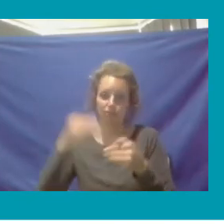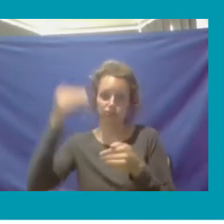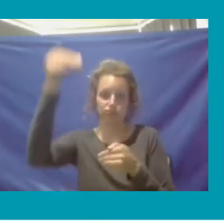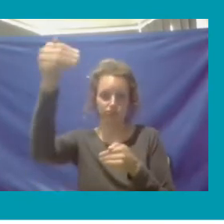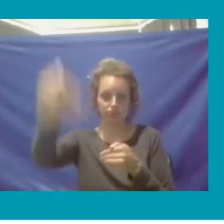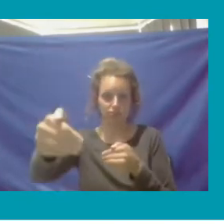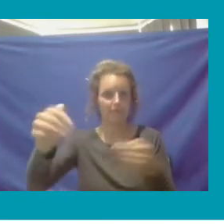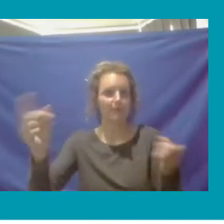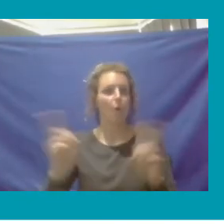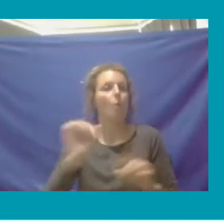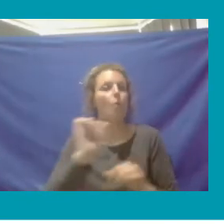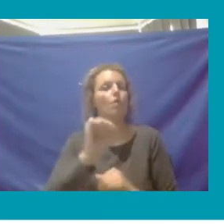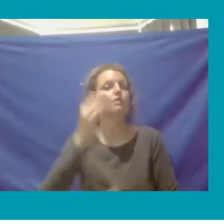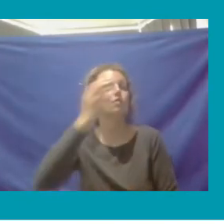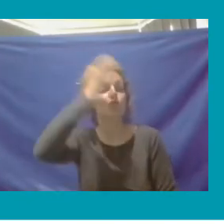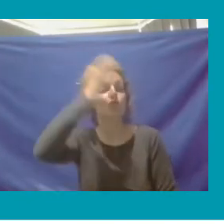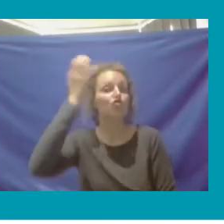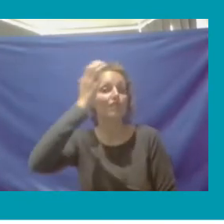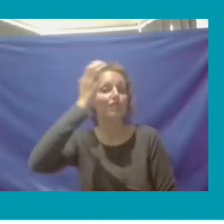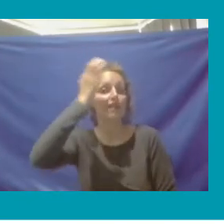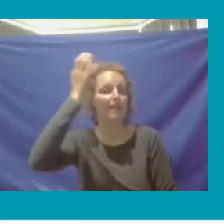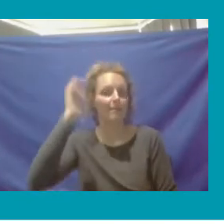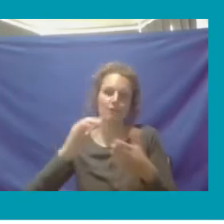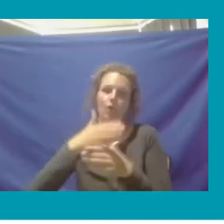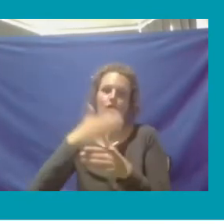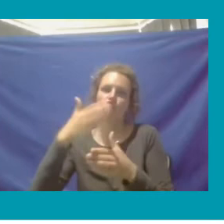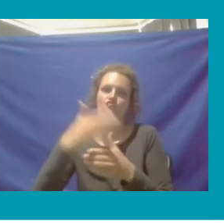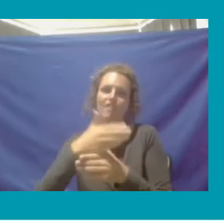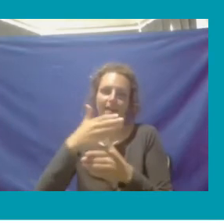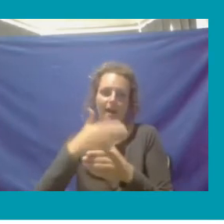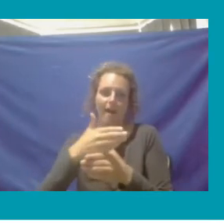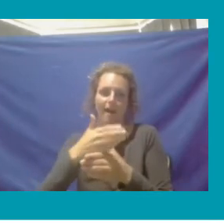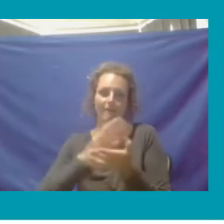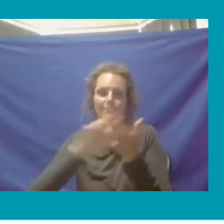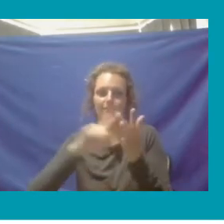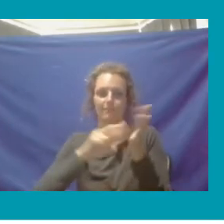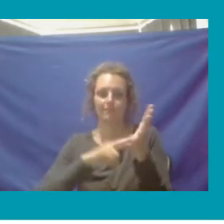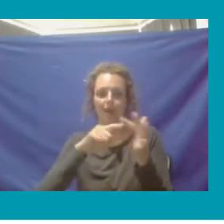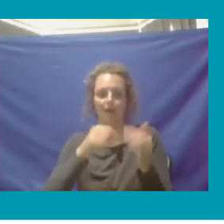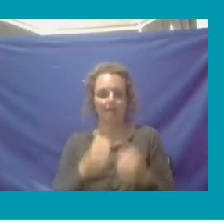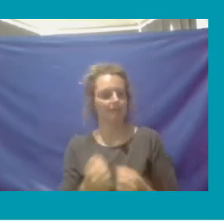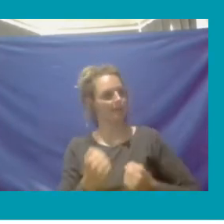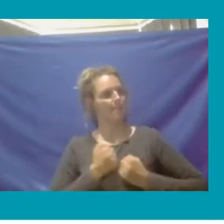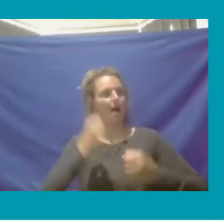My dream I think, not just for the Career Hive but for disabled people in the UK and globally